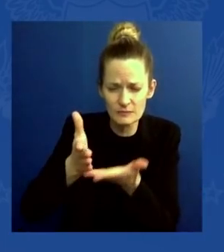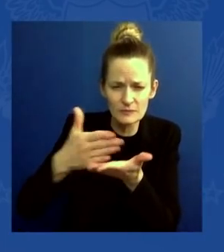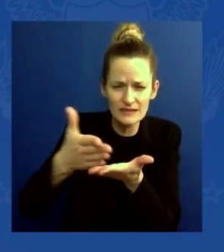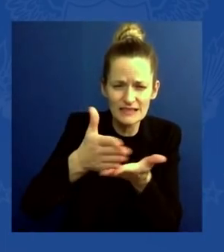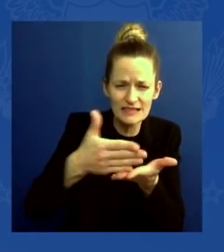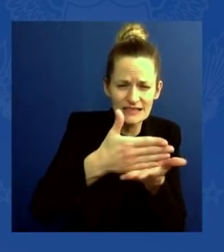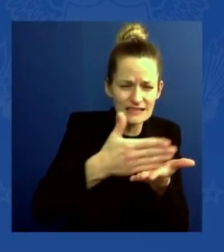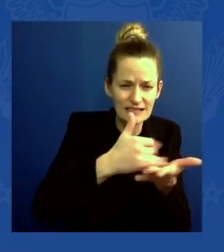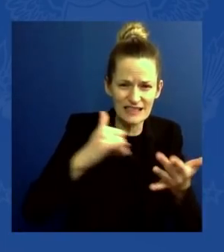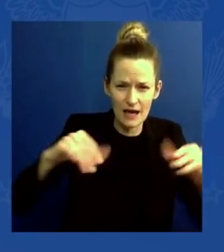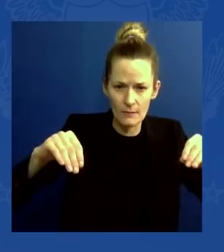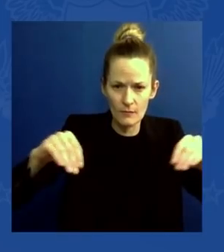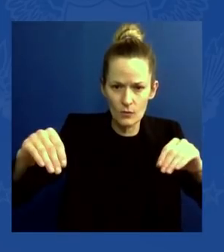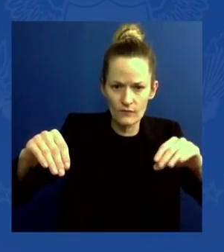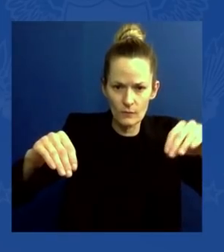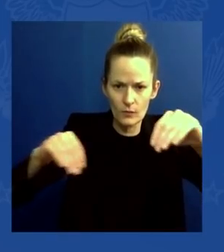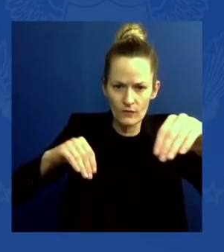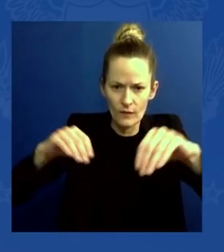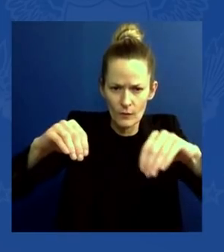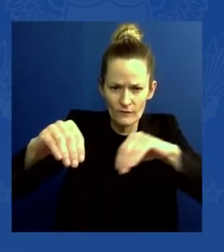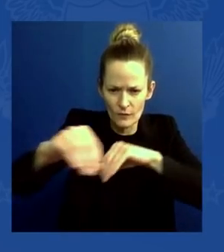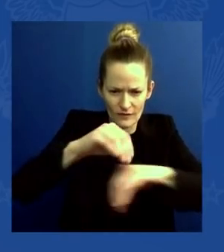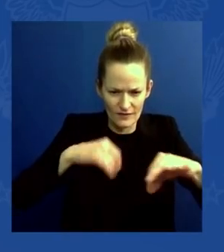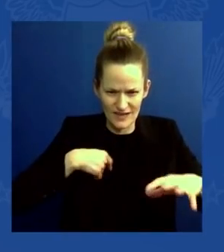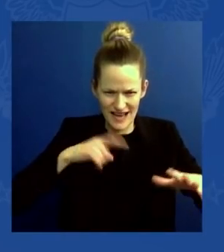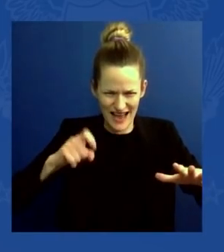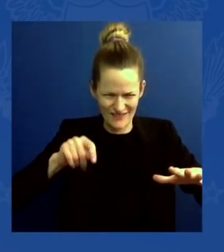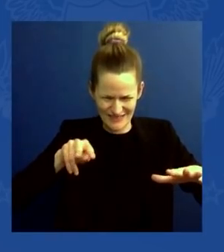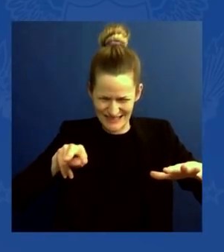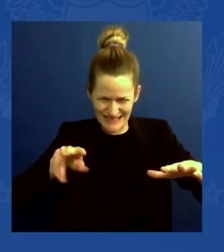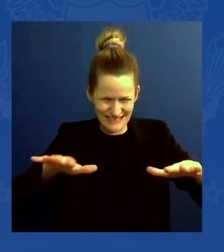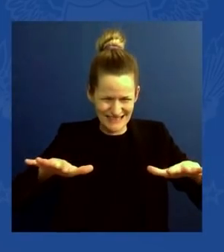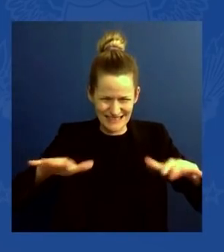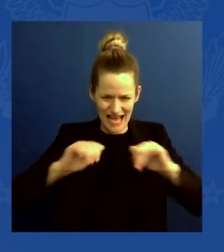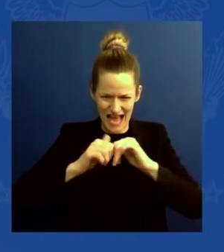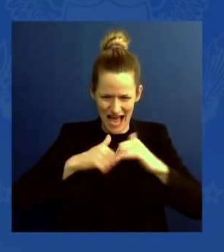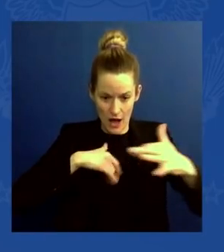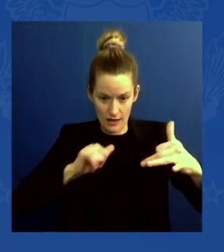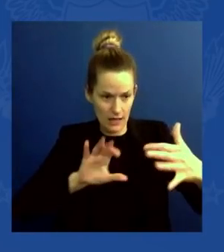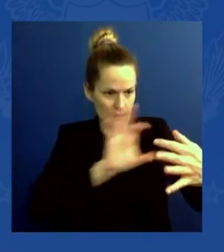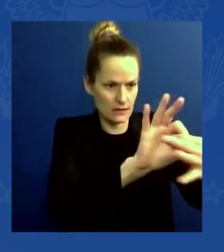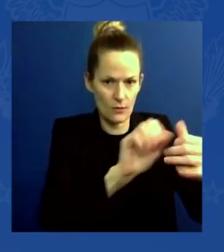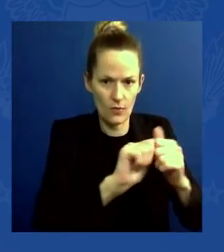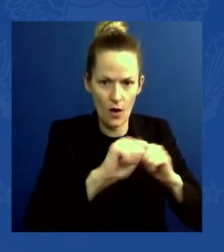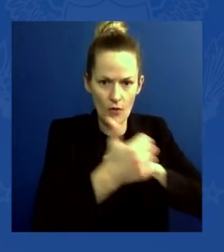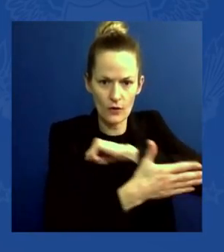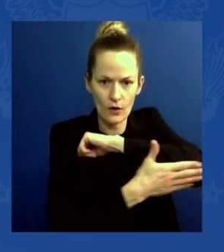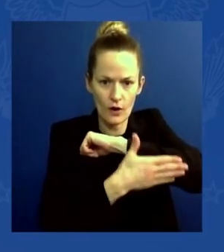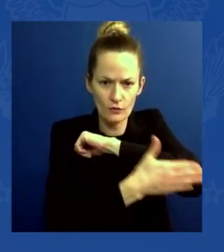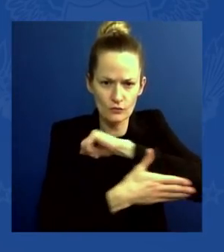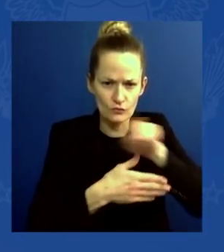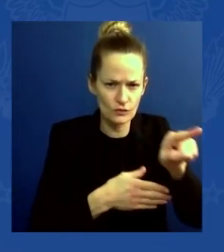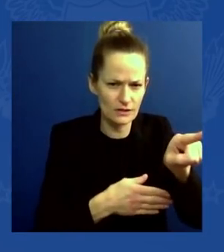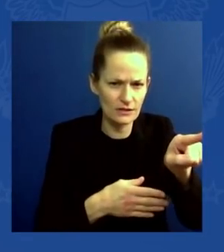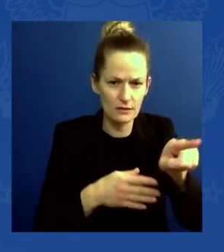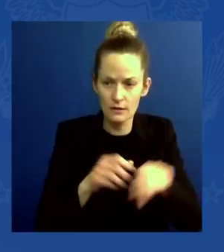as well as the pieces about what employment future people have. How do we do this?